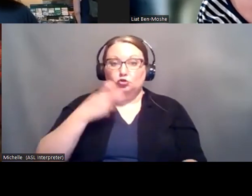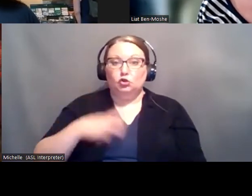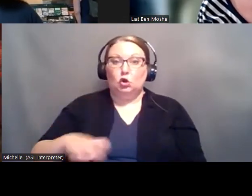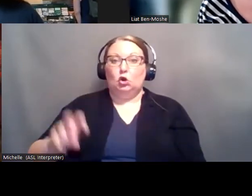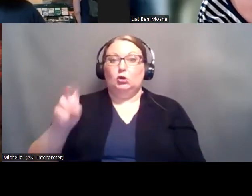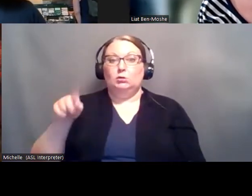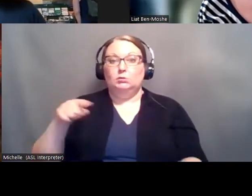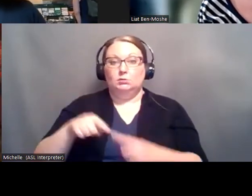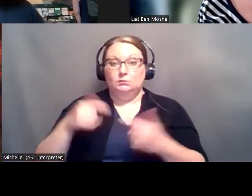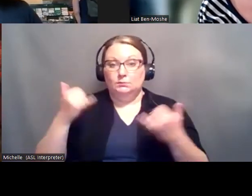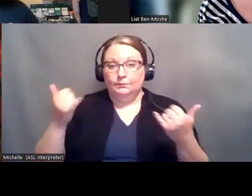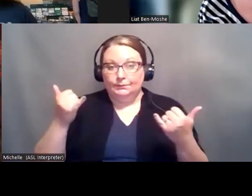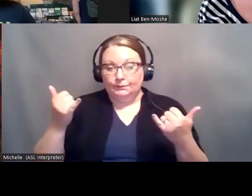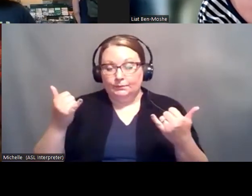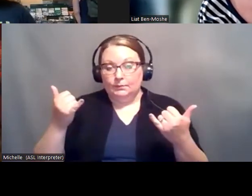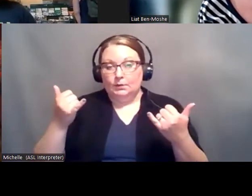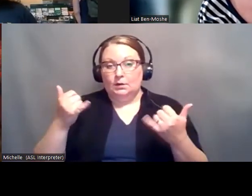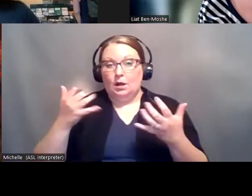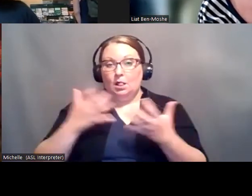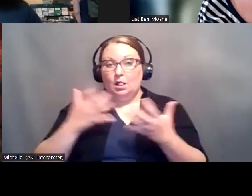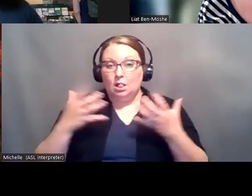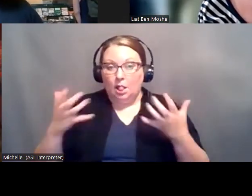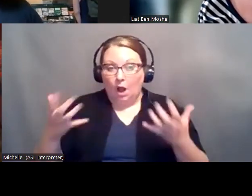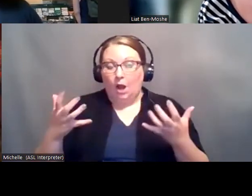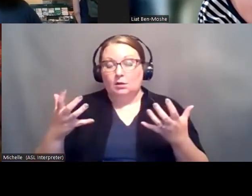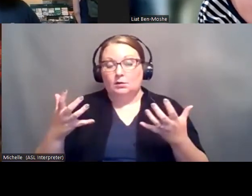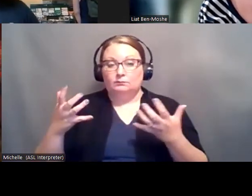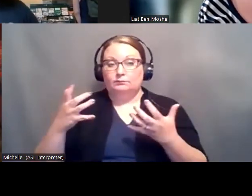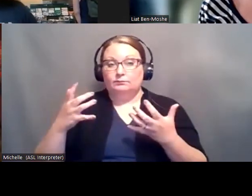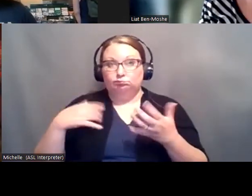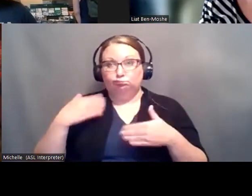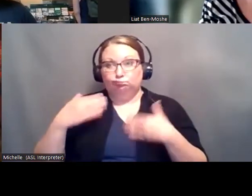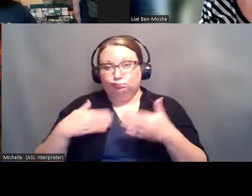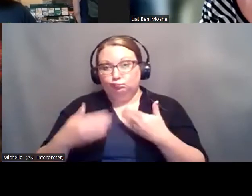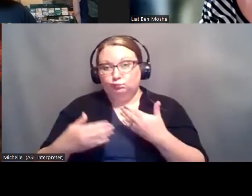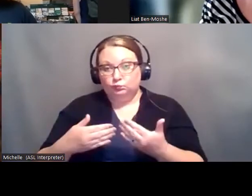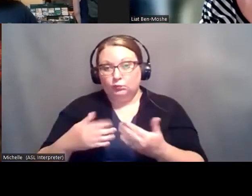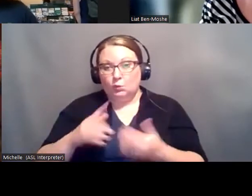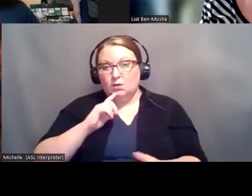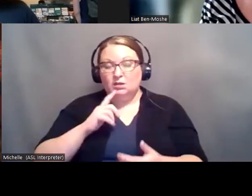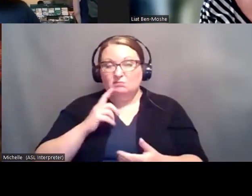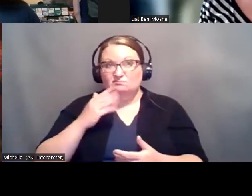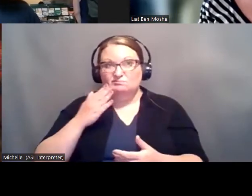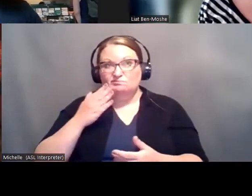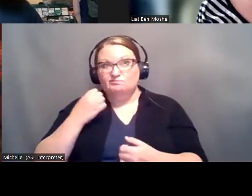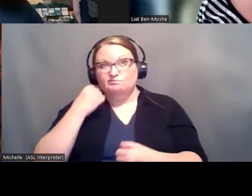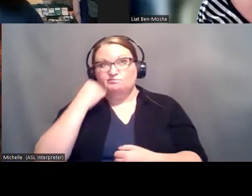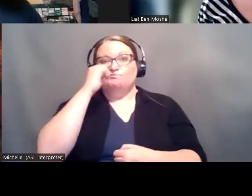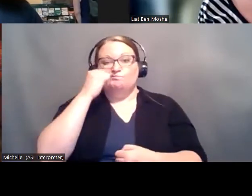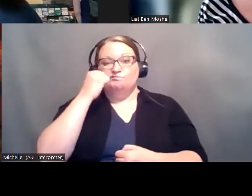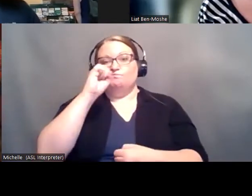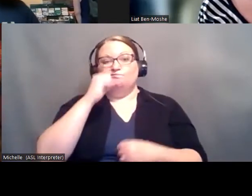and a lot of it was quite frankly, pretty adversarial, but some of it wasn't, you know.